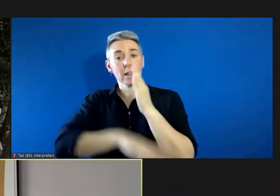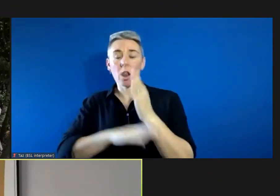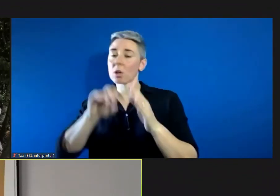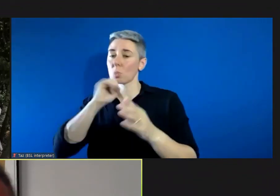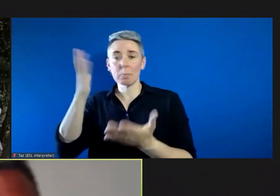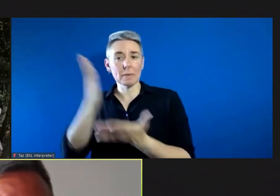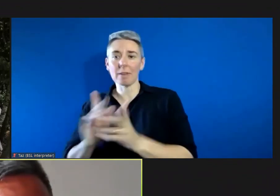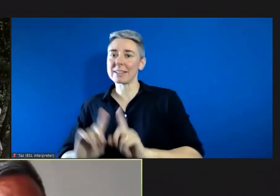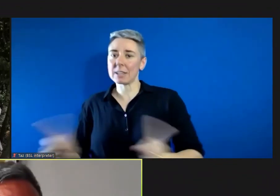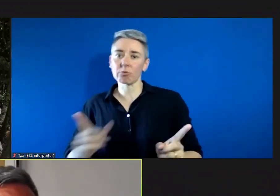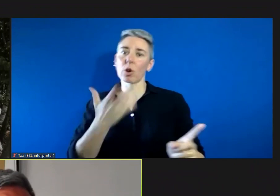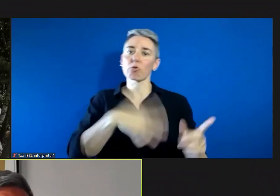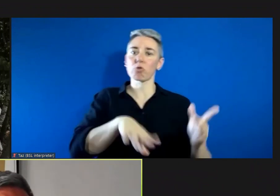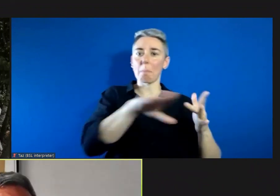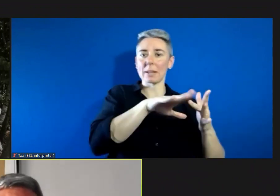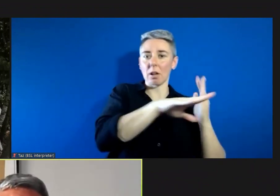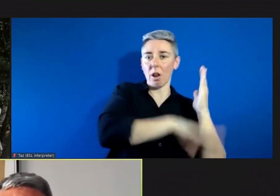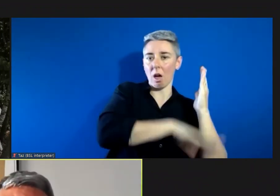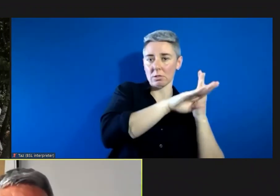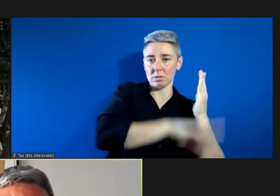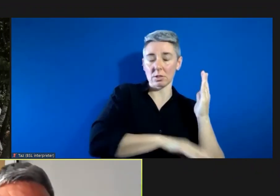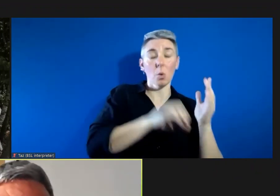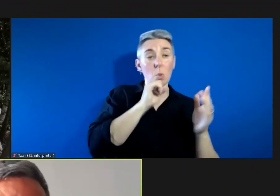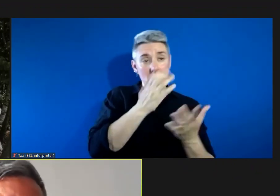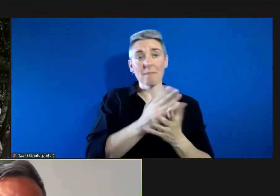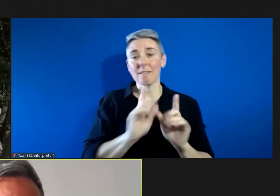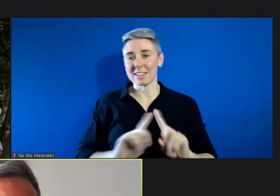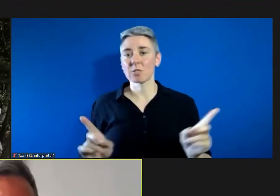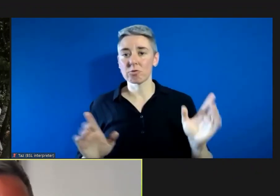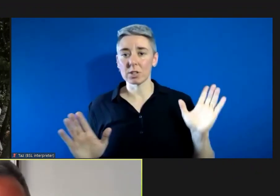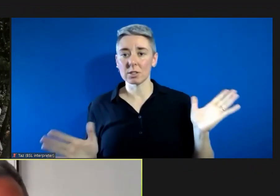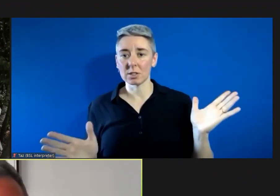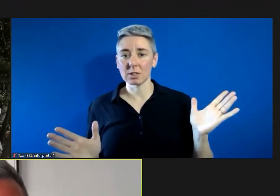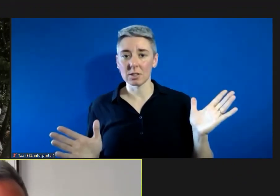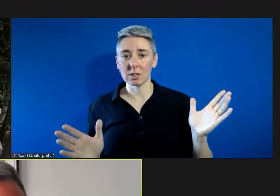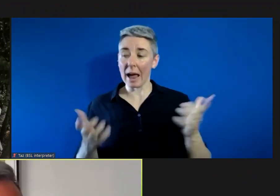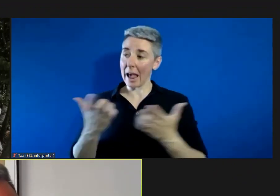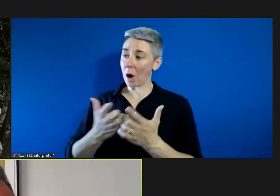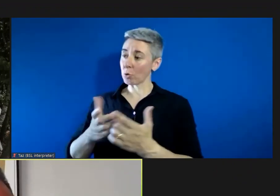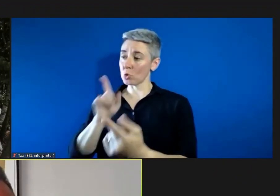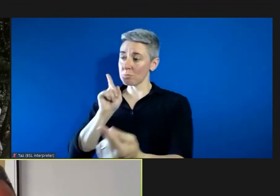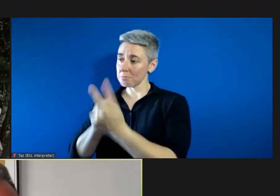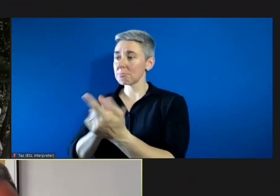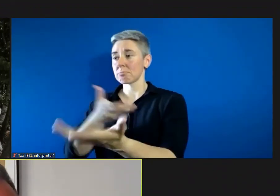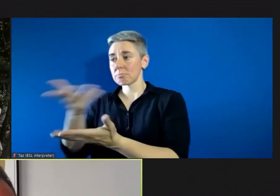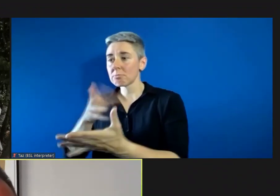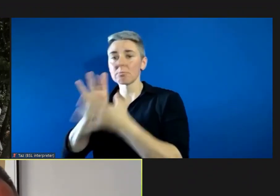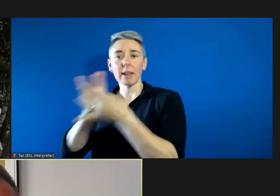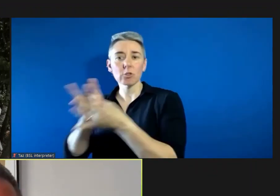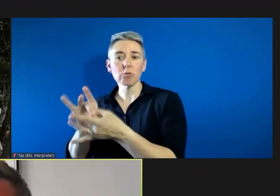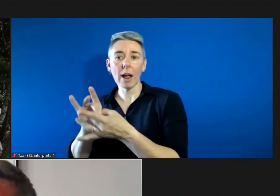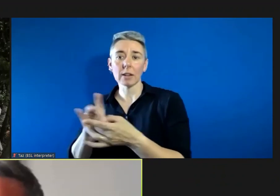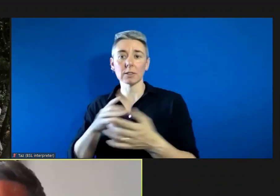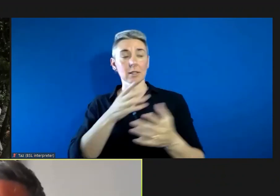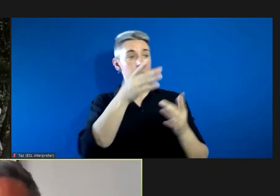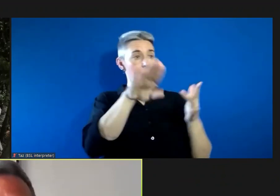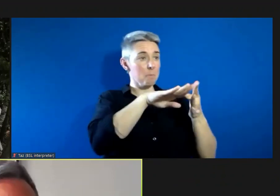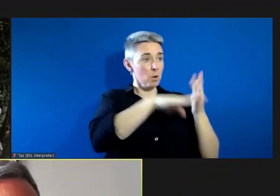the way people interact with each other and it has to be recognised, so that people...